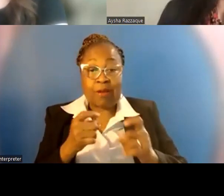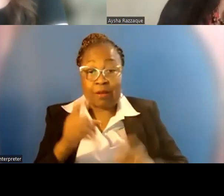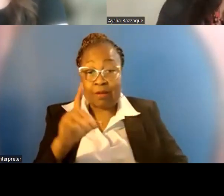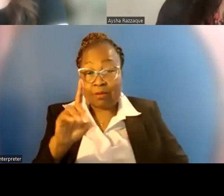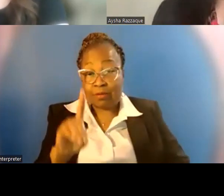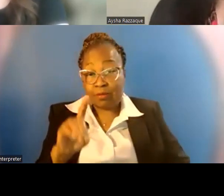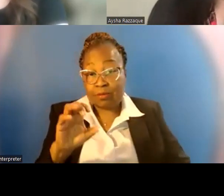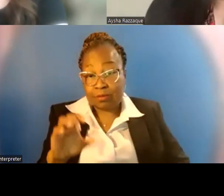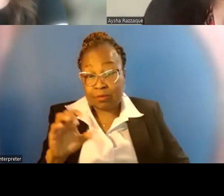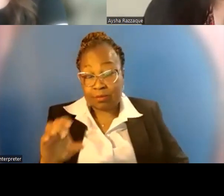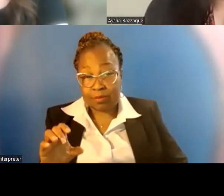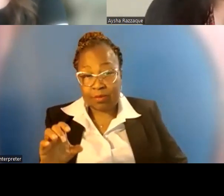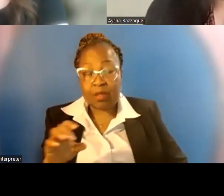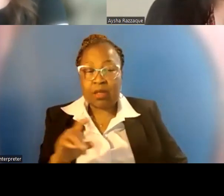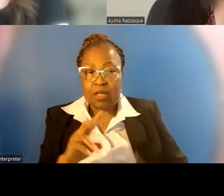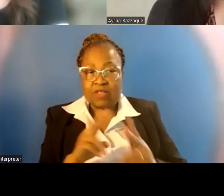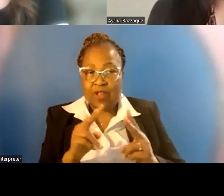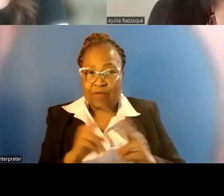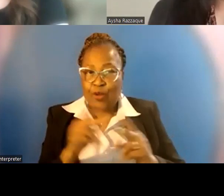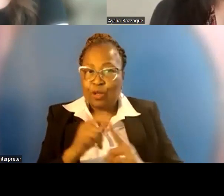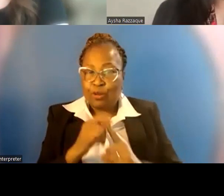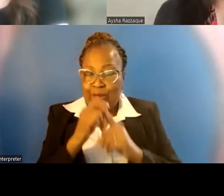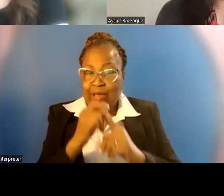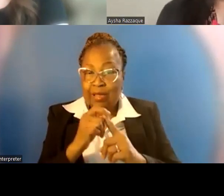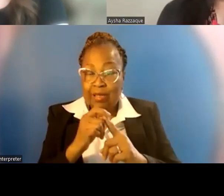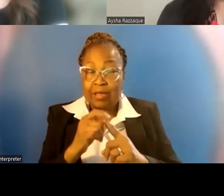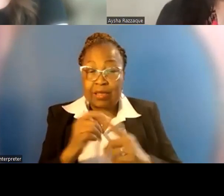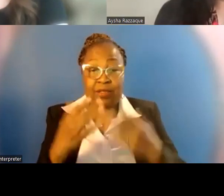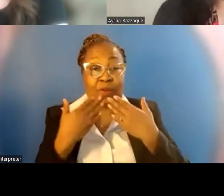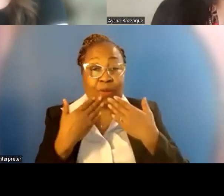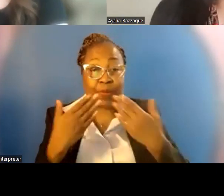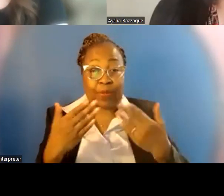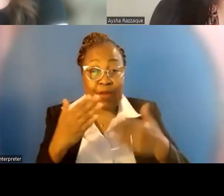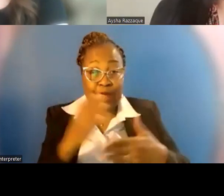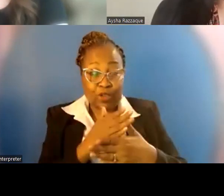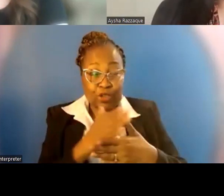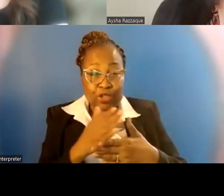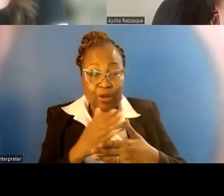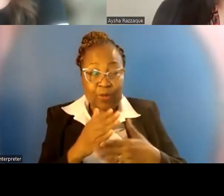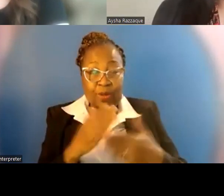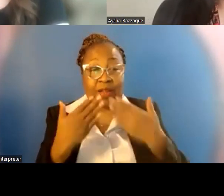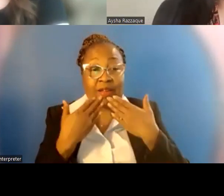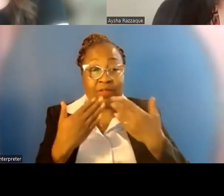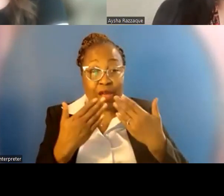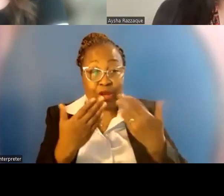which is very unique. So thank you for sharing that and thank you to all our panelists.